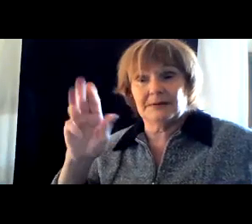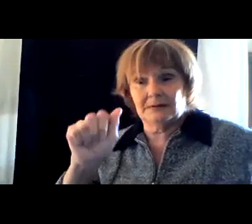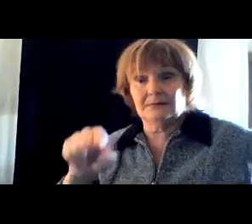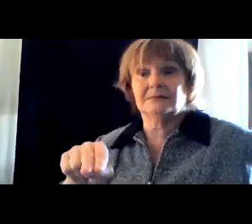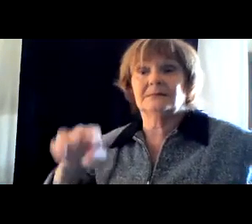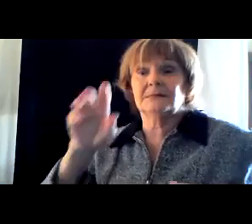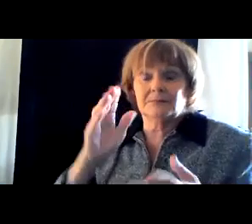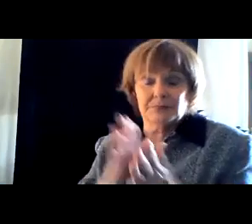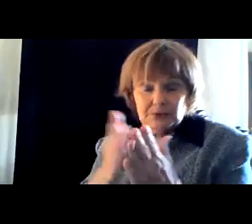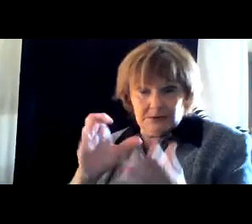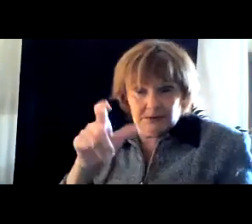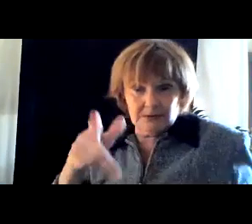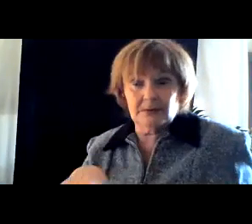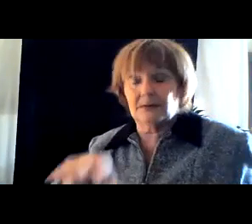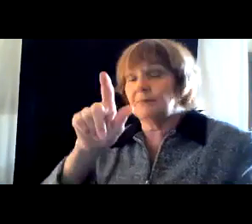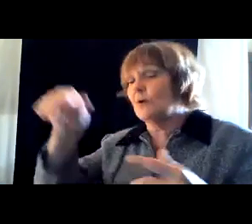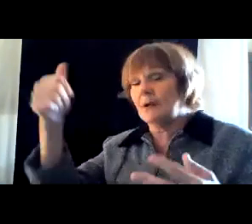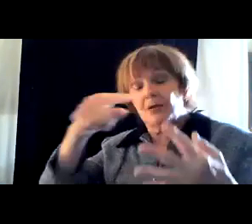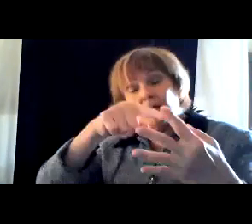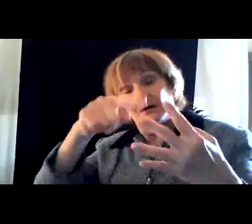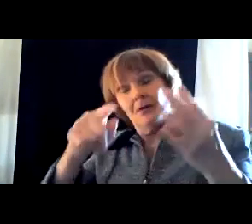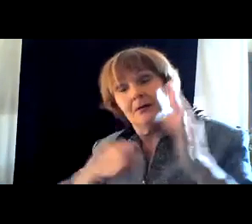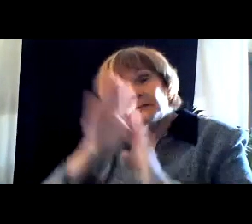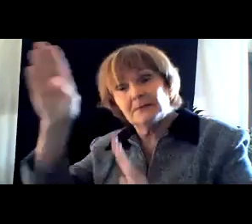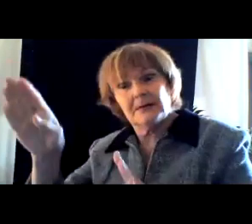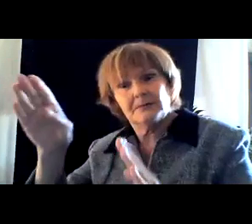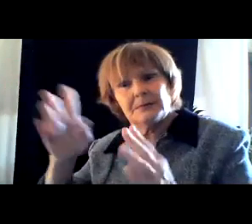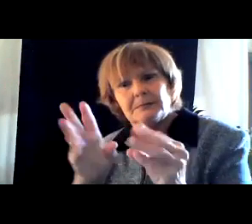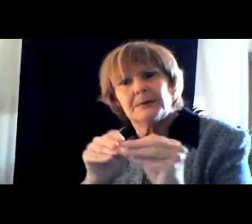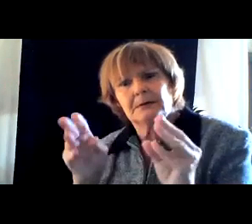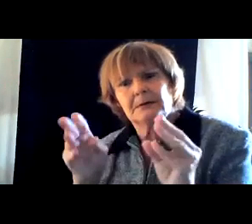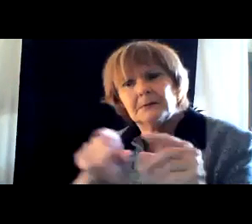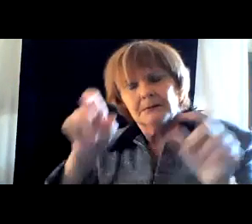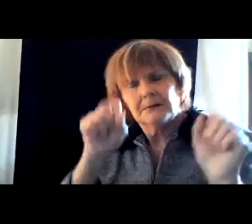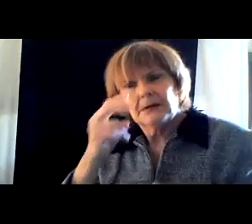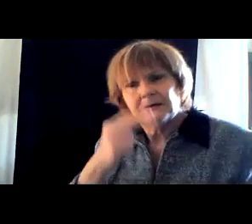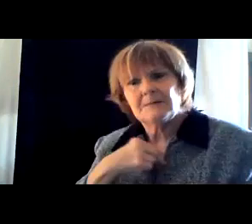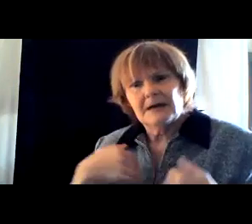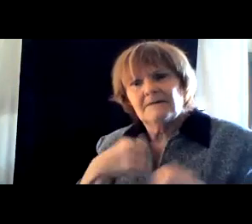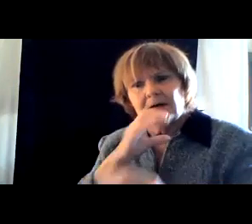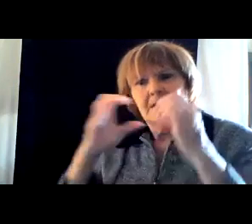So you could catch me in community development meetings. You could catch me having those types of conversations and with those individuals.